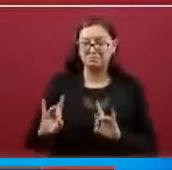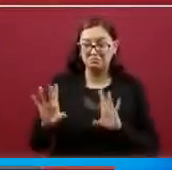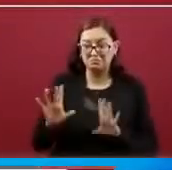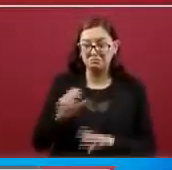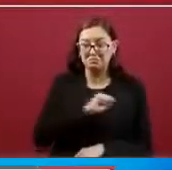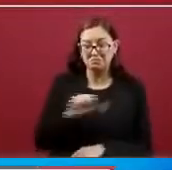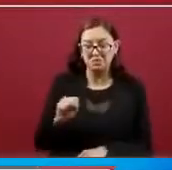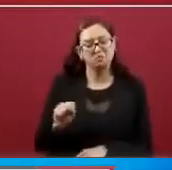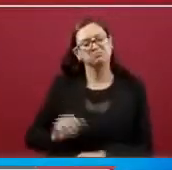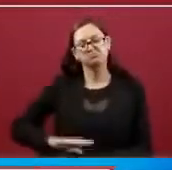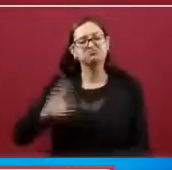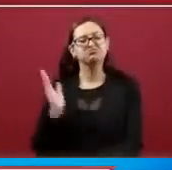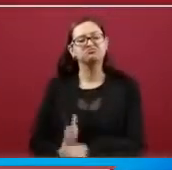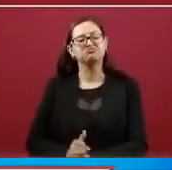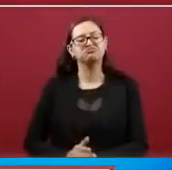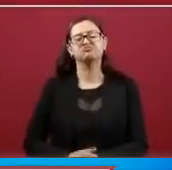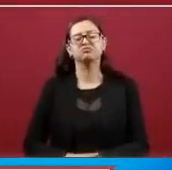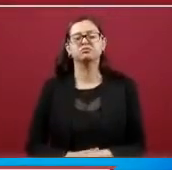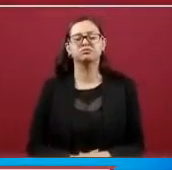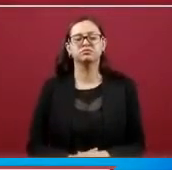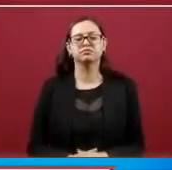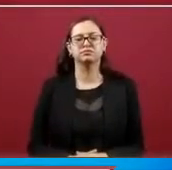1. Minister of the Supreme Court of Justice of the Nation